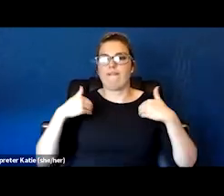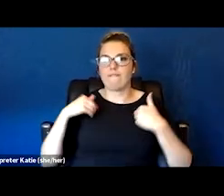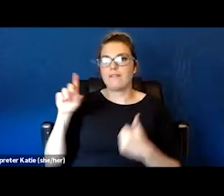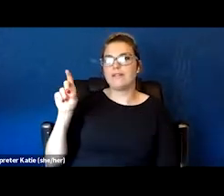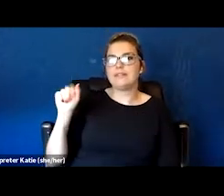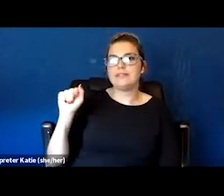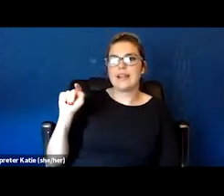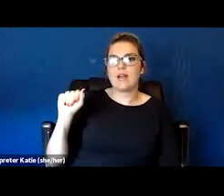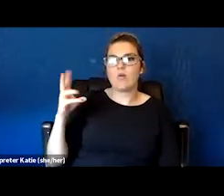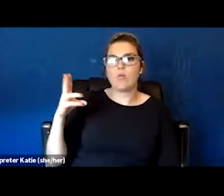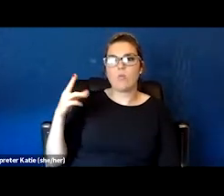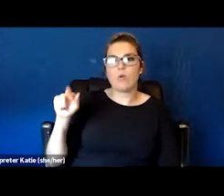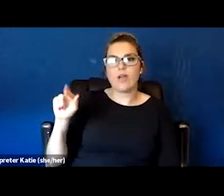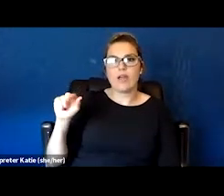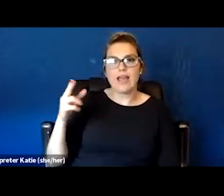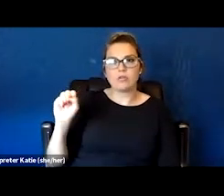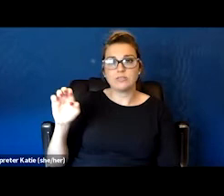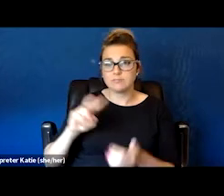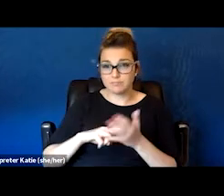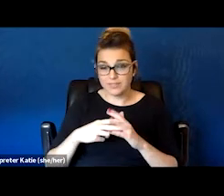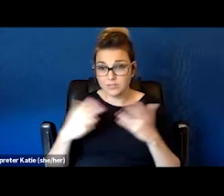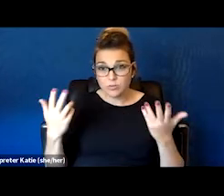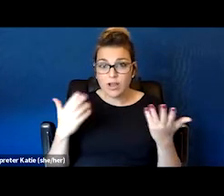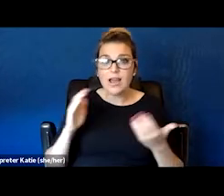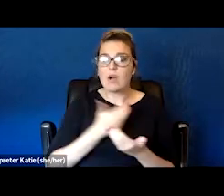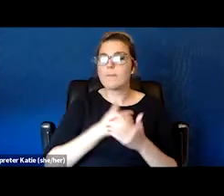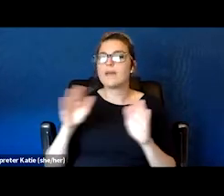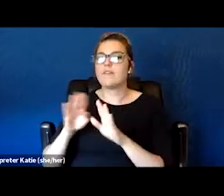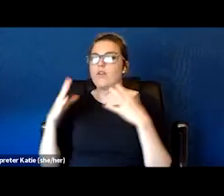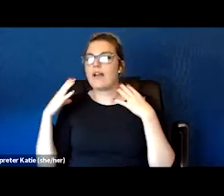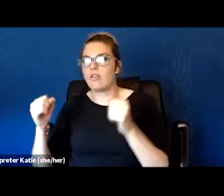between our Behavioral Health department and our homeless system of care.